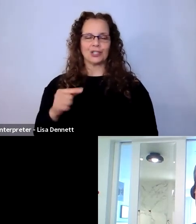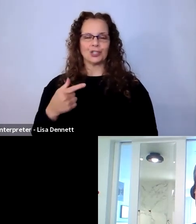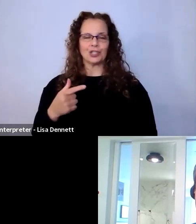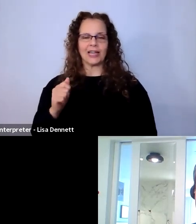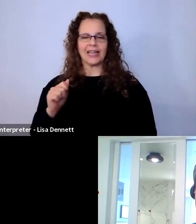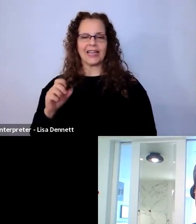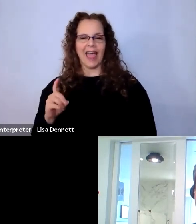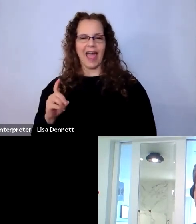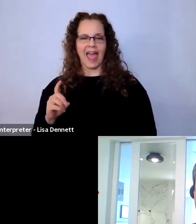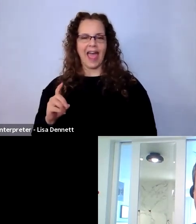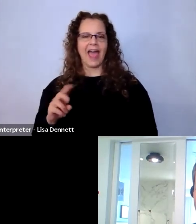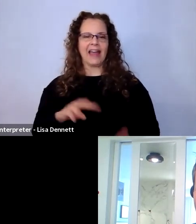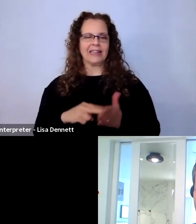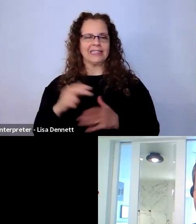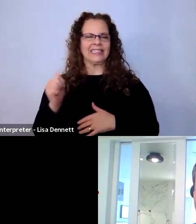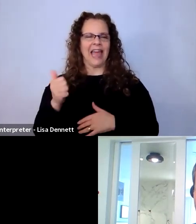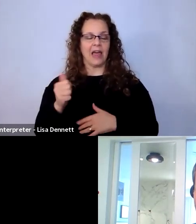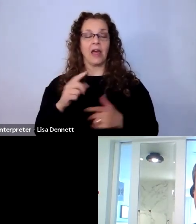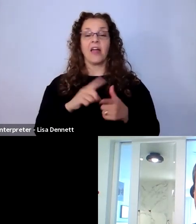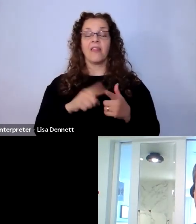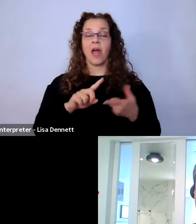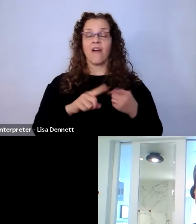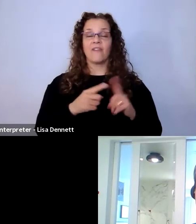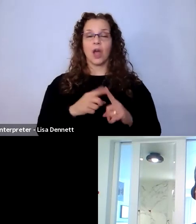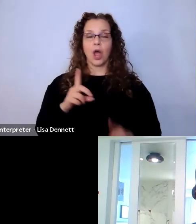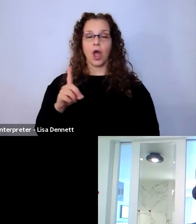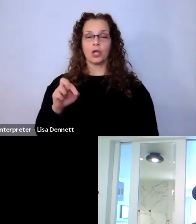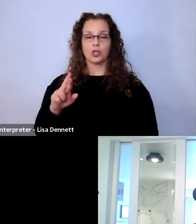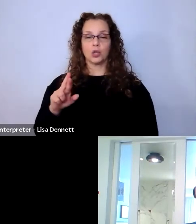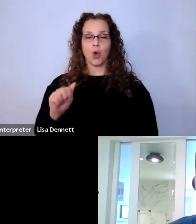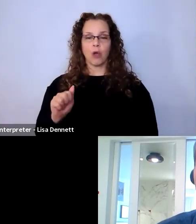Then our friend Dora Maria abreu and I hope I. Jennison Asuncion: Oh.